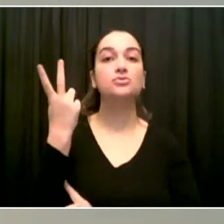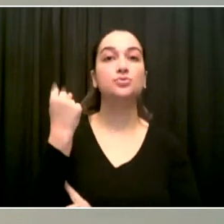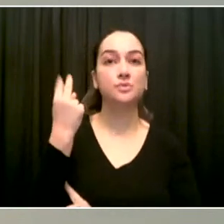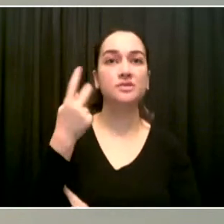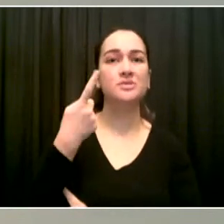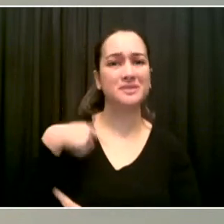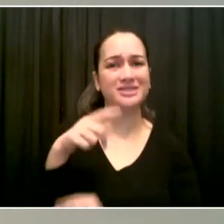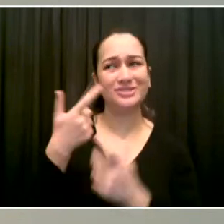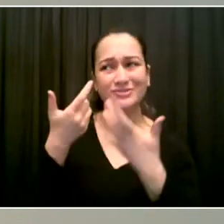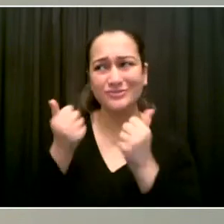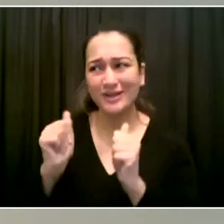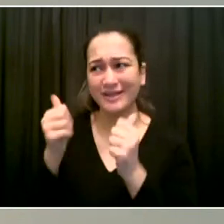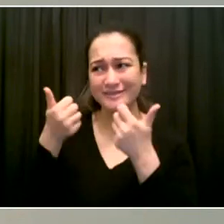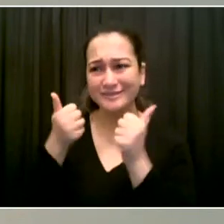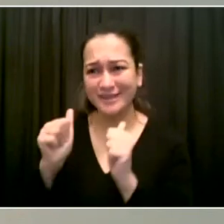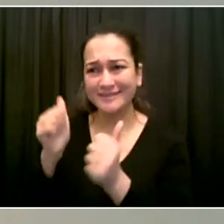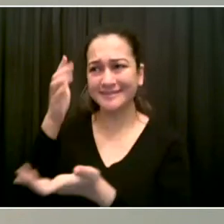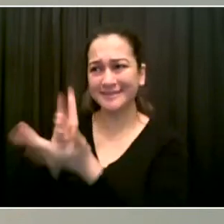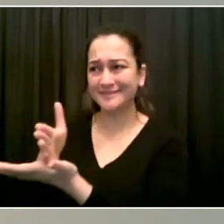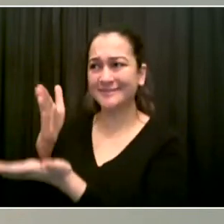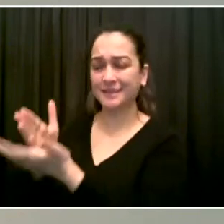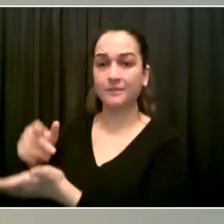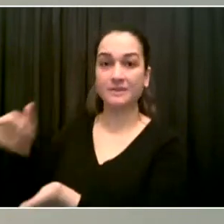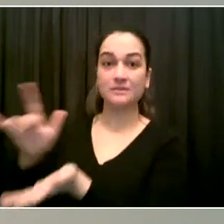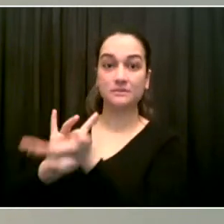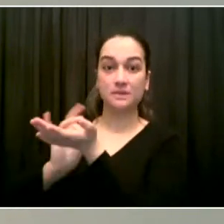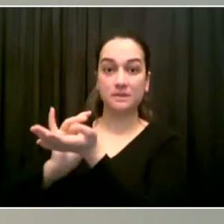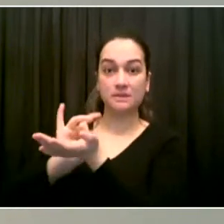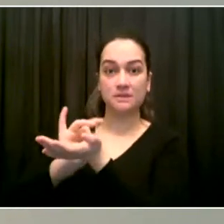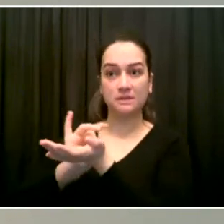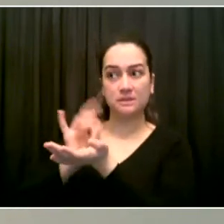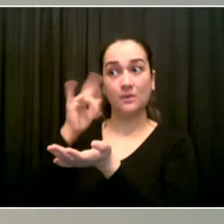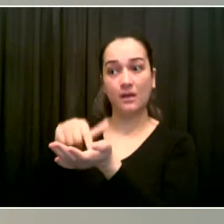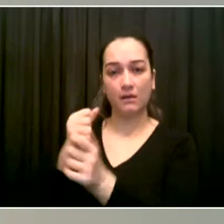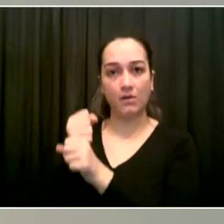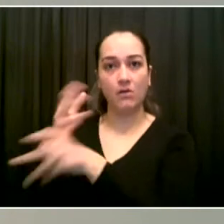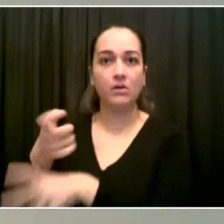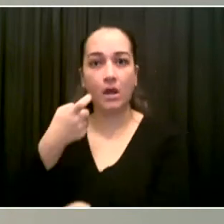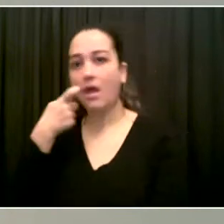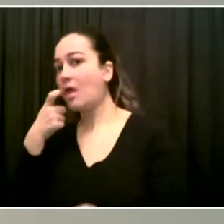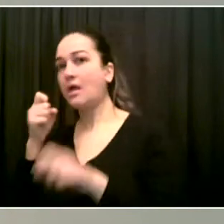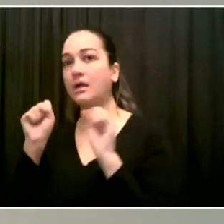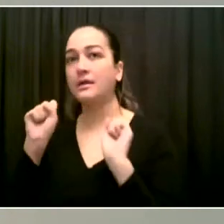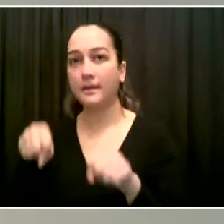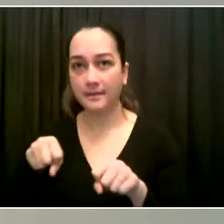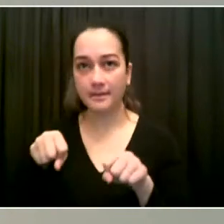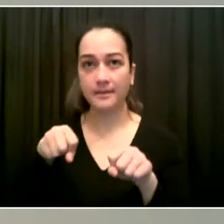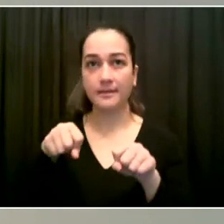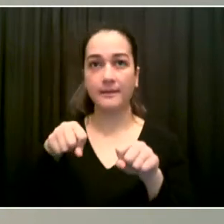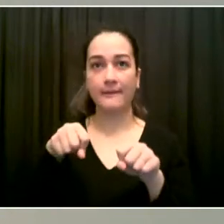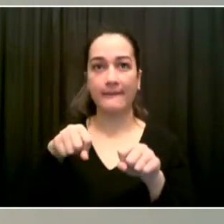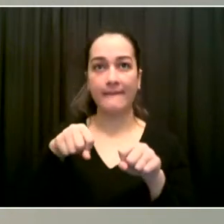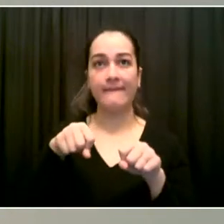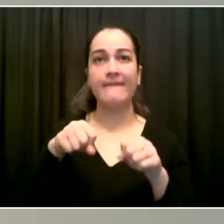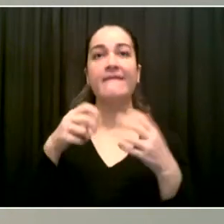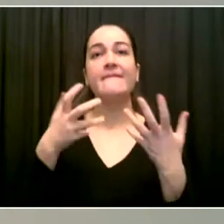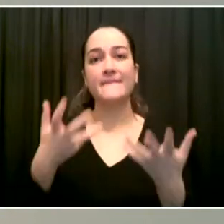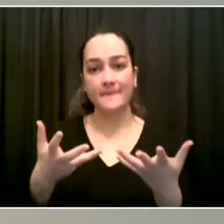NEW YORK CITY IS NOT BEEN SPARED FROM THAT MORE GENERAL TRENDD. WE'VE DONE A NUMBER OF THINGS TO ADDRESS THISS OVER THE YEARS BUT WE'RE REDOUBLING THOSE